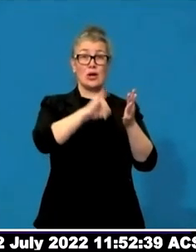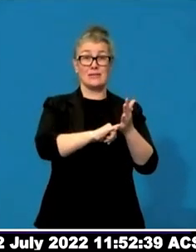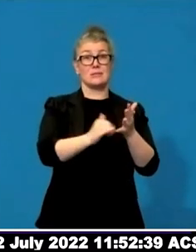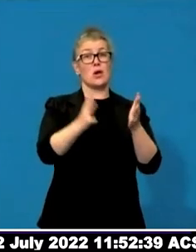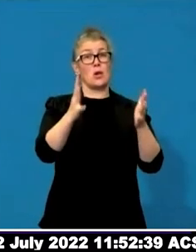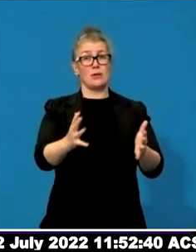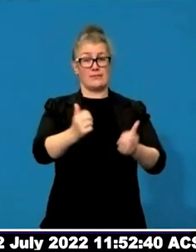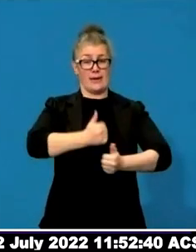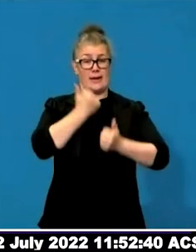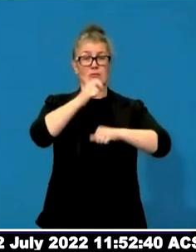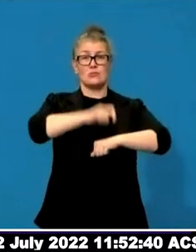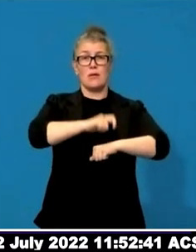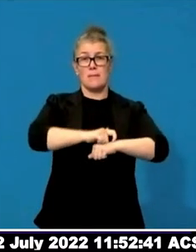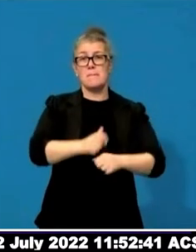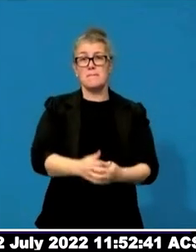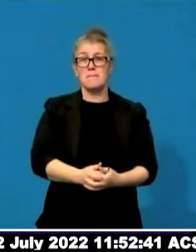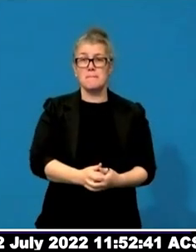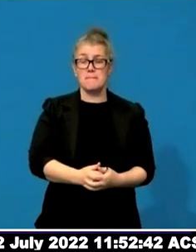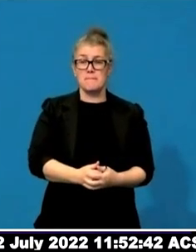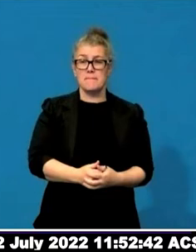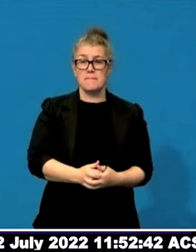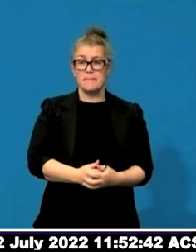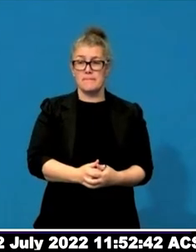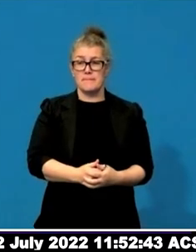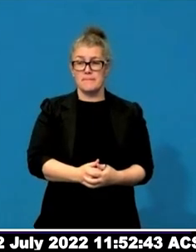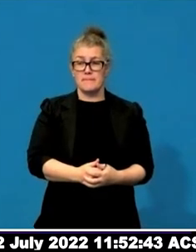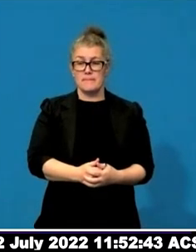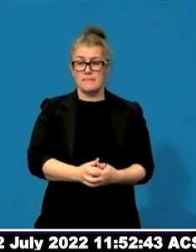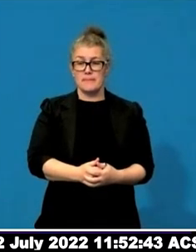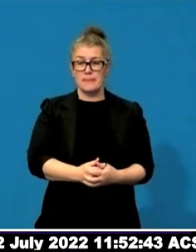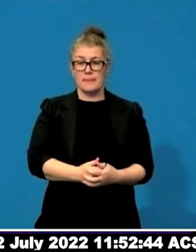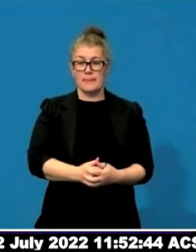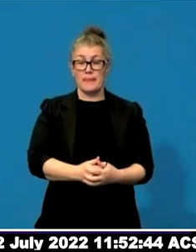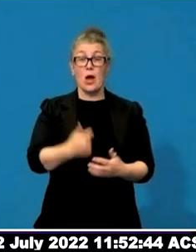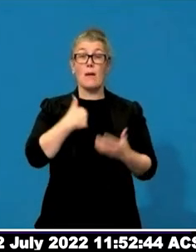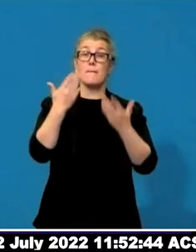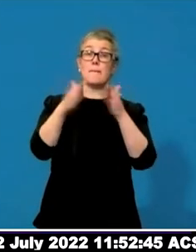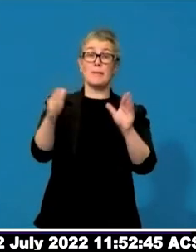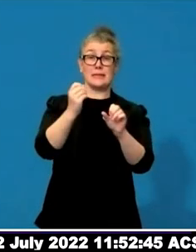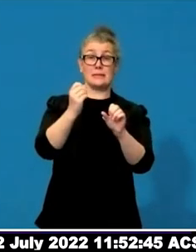A quick example of that is I'm the Public Guardian. There's delegated officers.